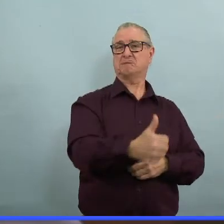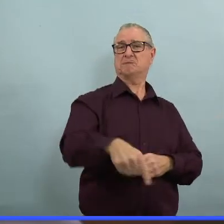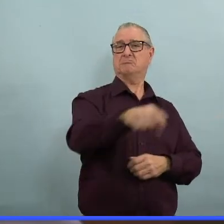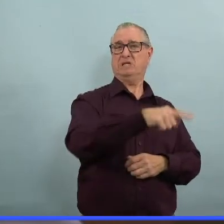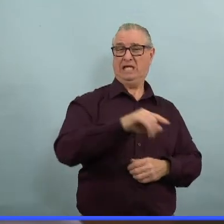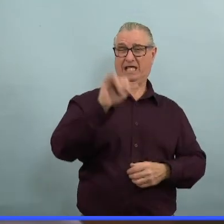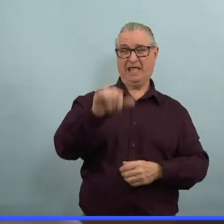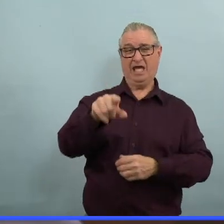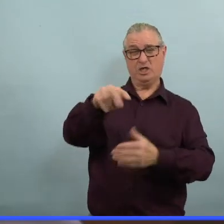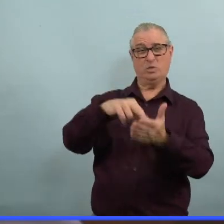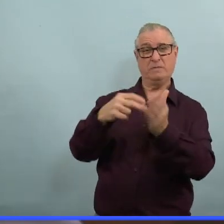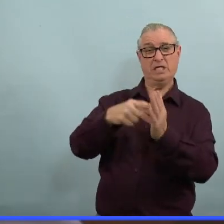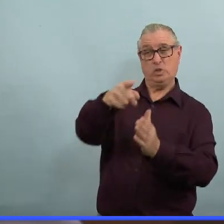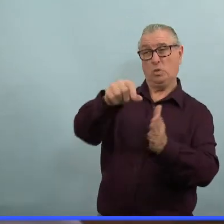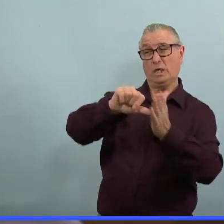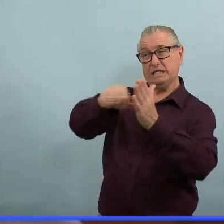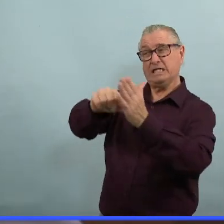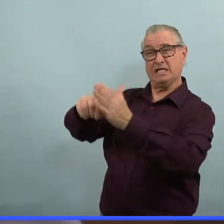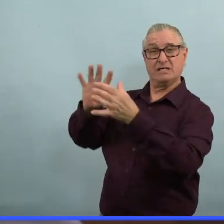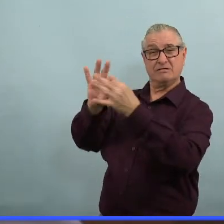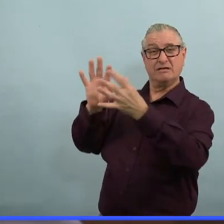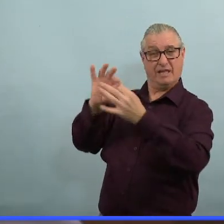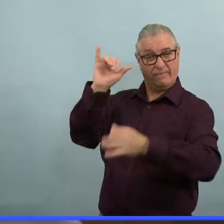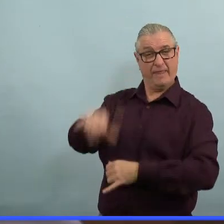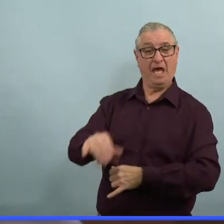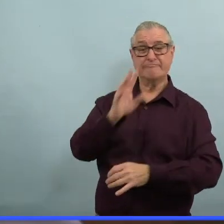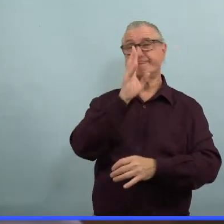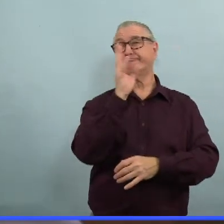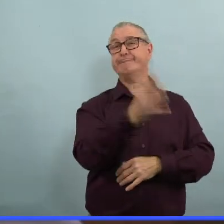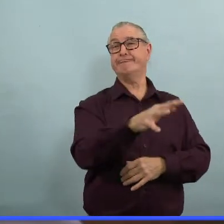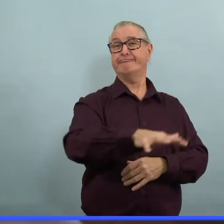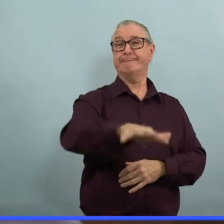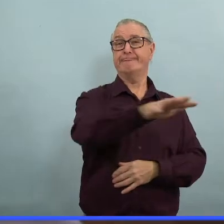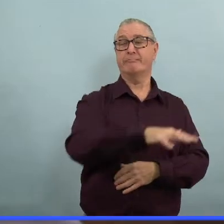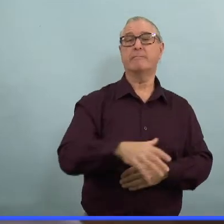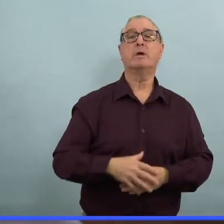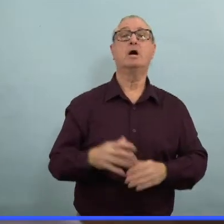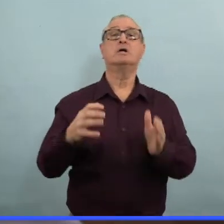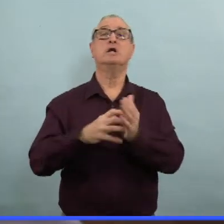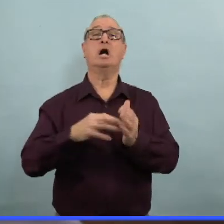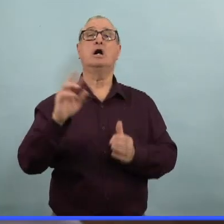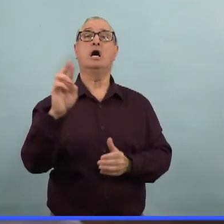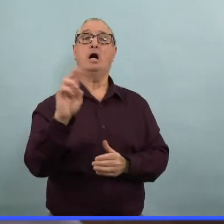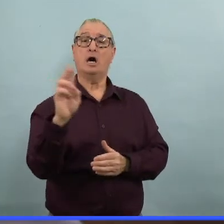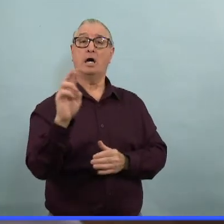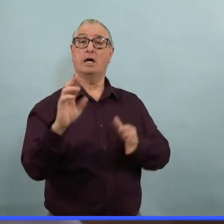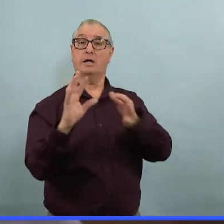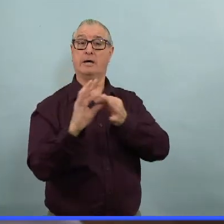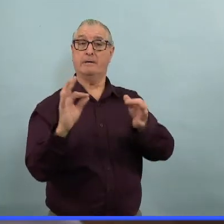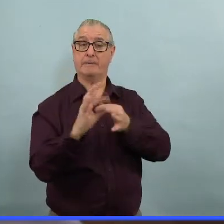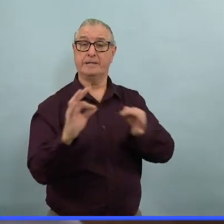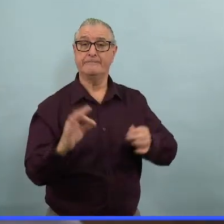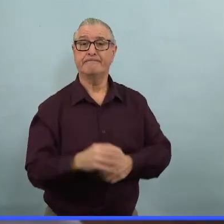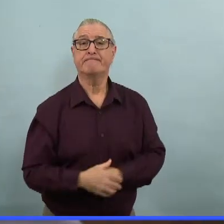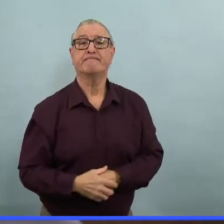many deaths and severe outcomes every respiratory virus season and the majority of those occurred in